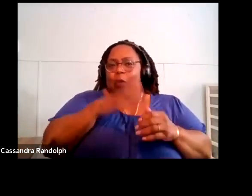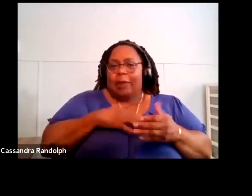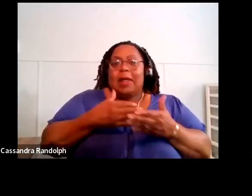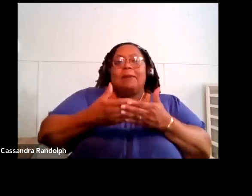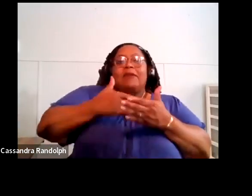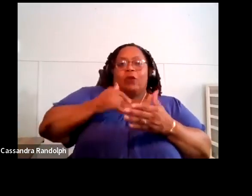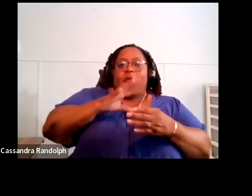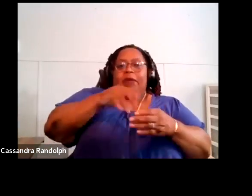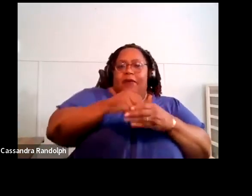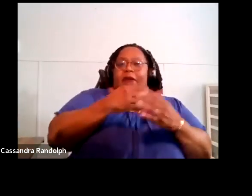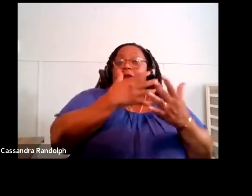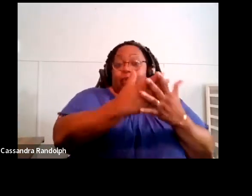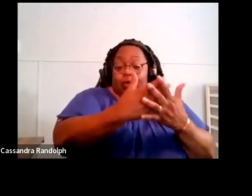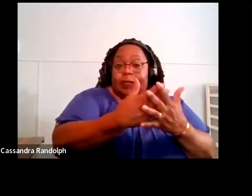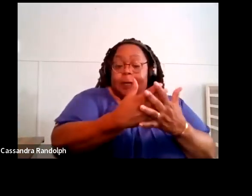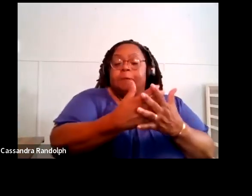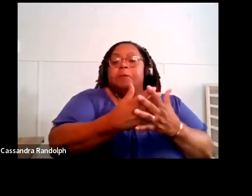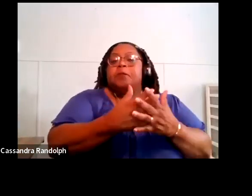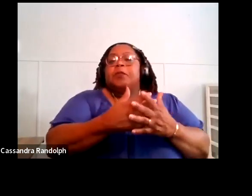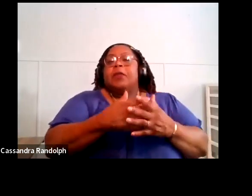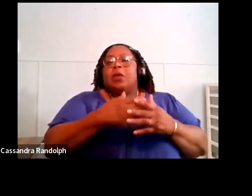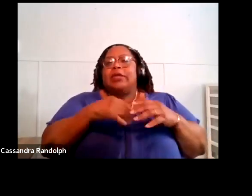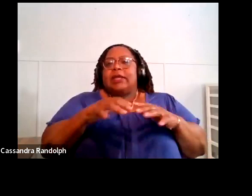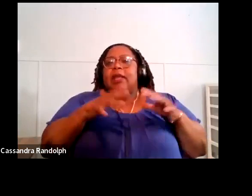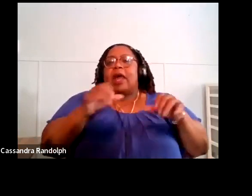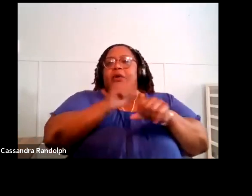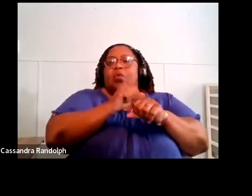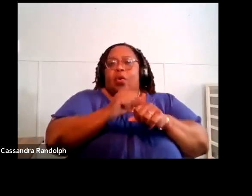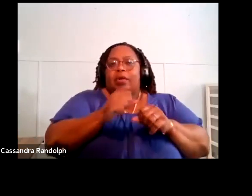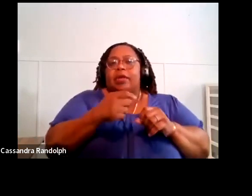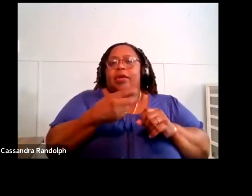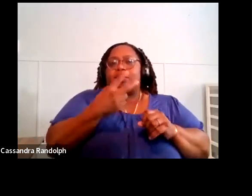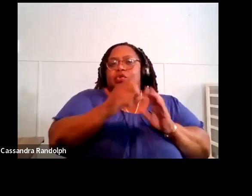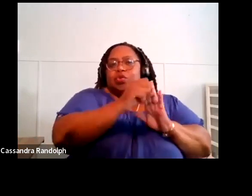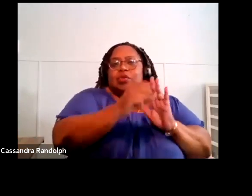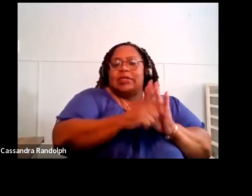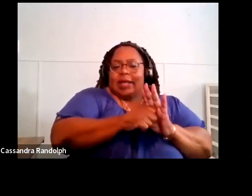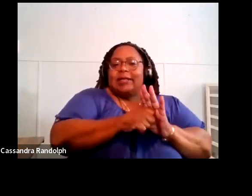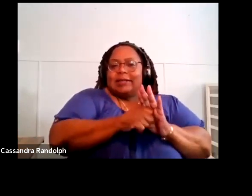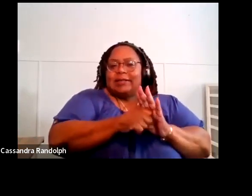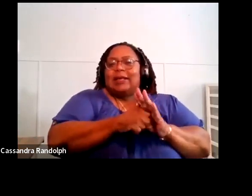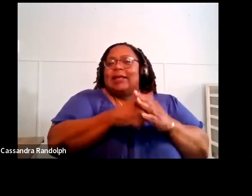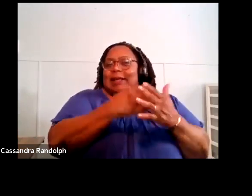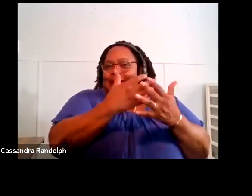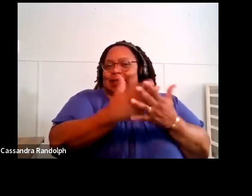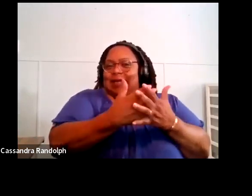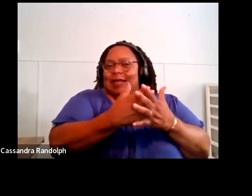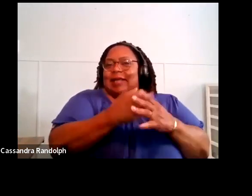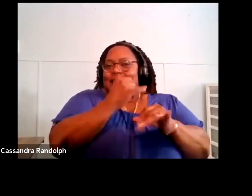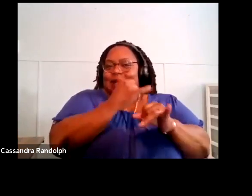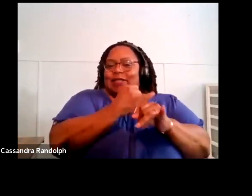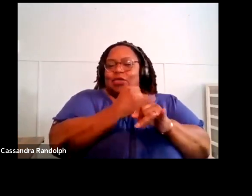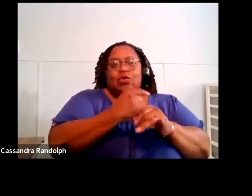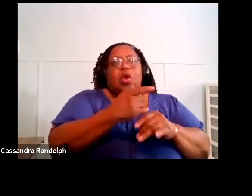from my big sister Marsha Curry Nixon, she's in the zoom virtual and she and I prior to COVID did about 10 or so sessions with women who'd been